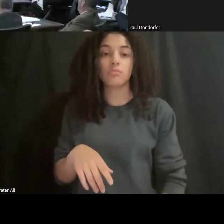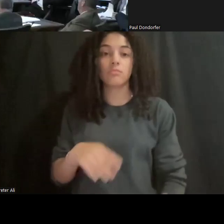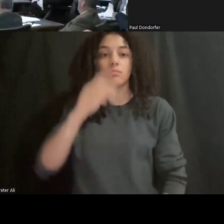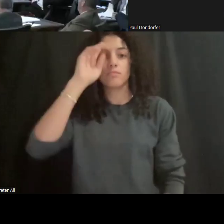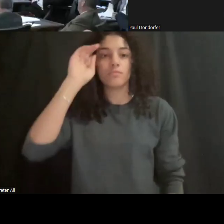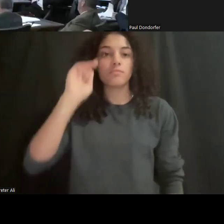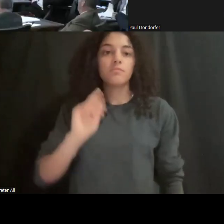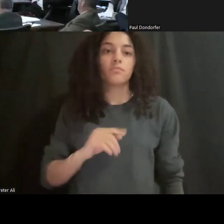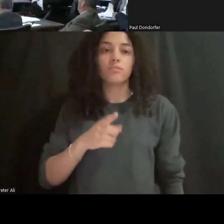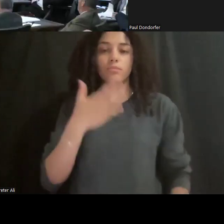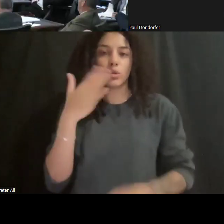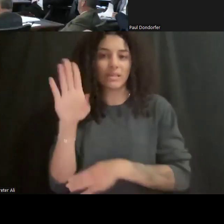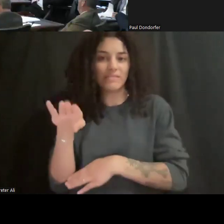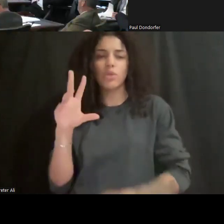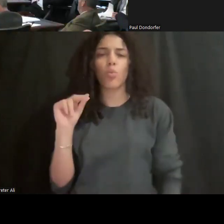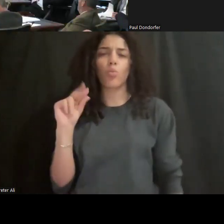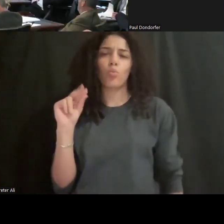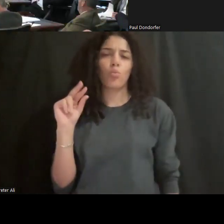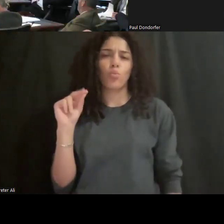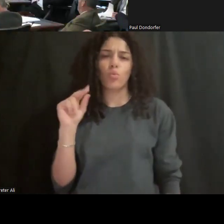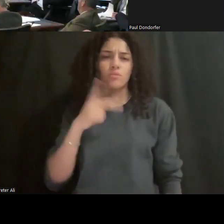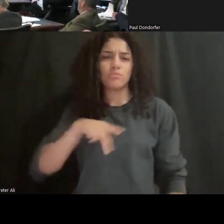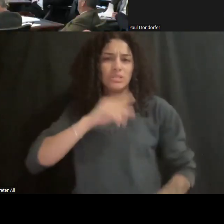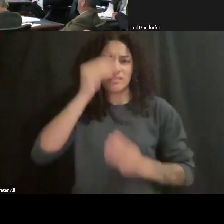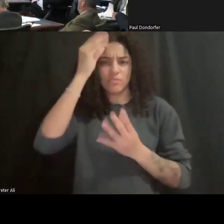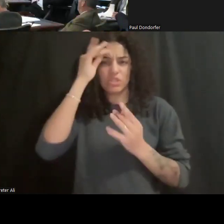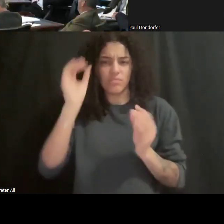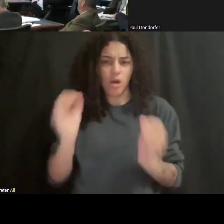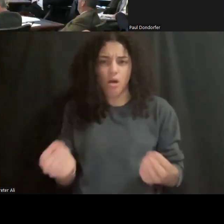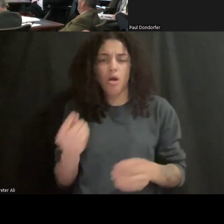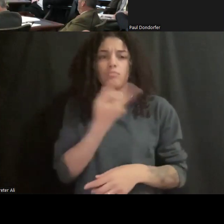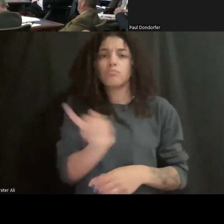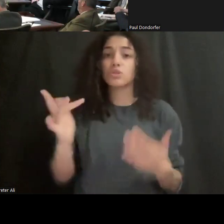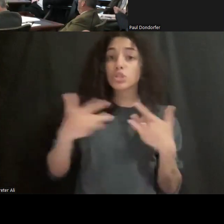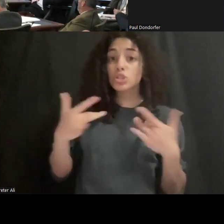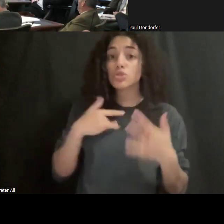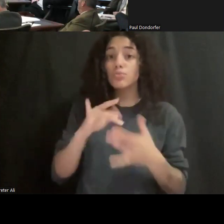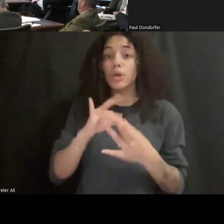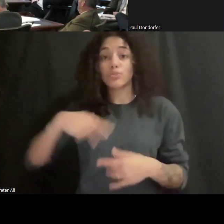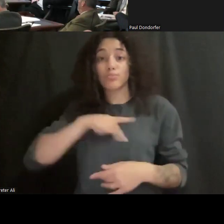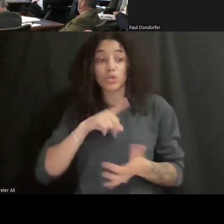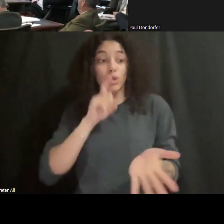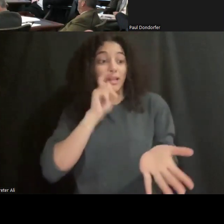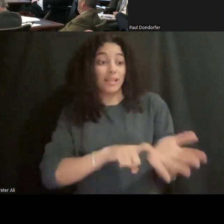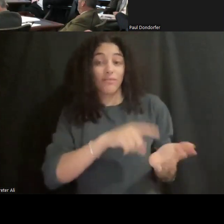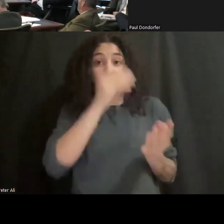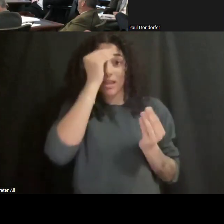Madame President no there is not The concern over personal identifying information uh is